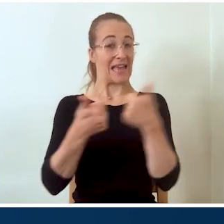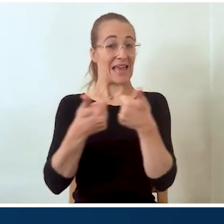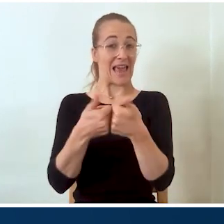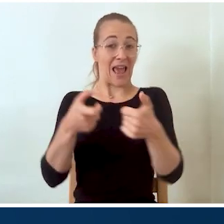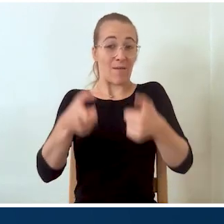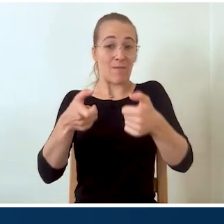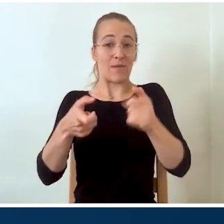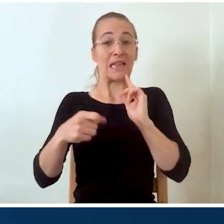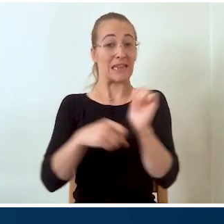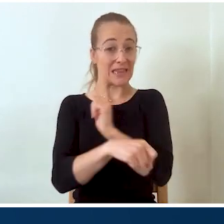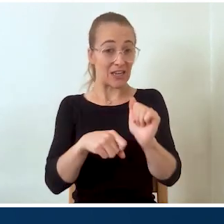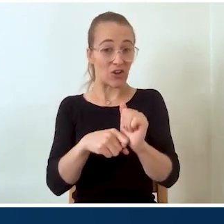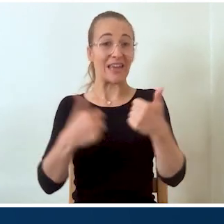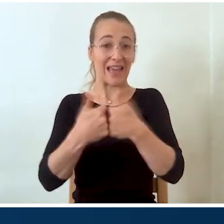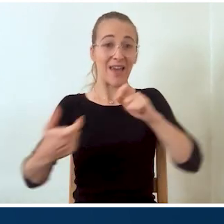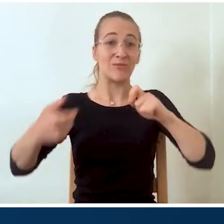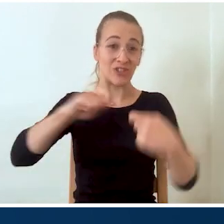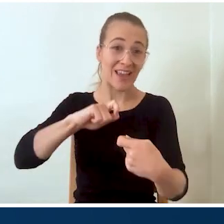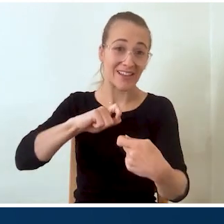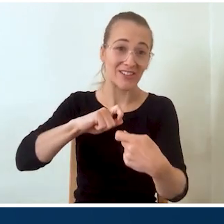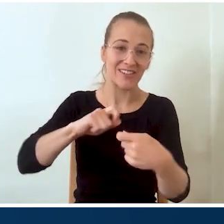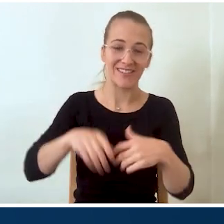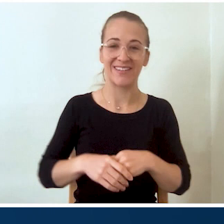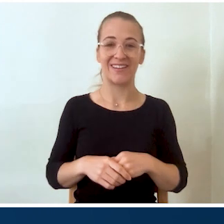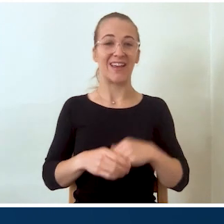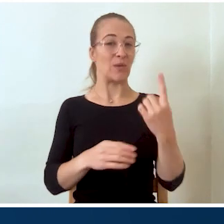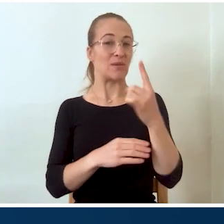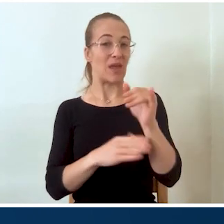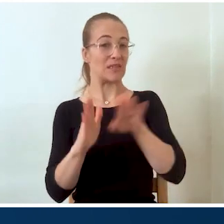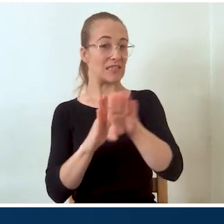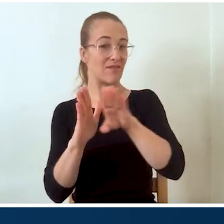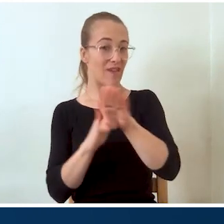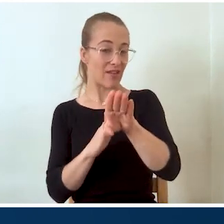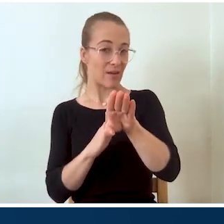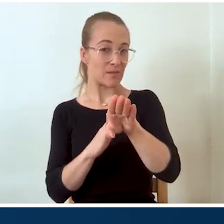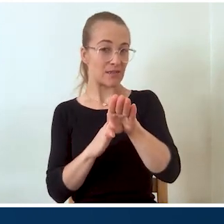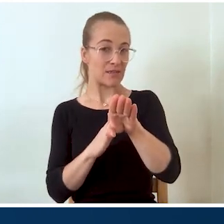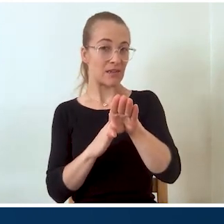no pun intended, a game changer. It was something that was developed so that customization